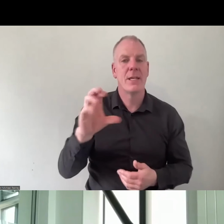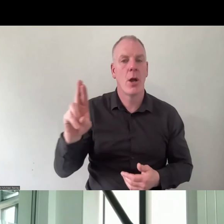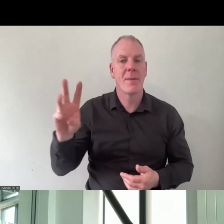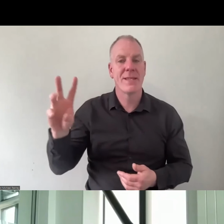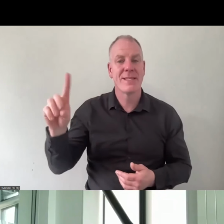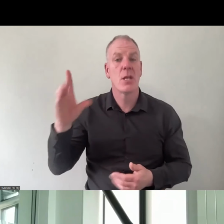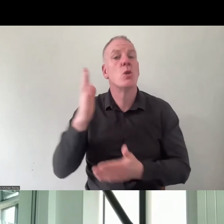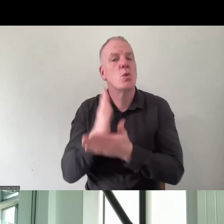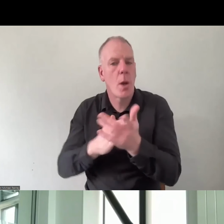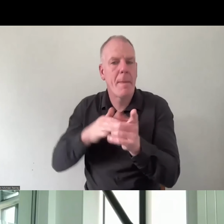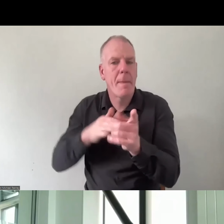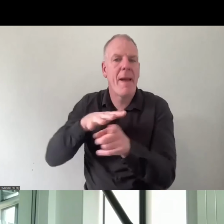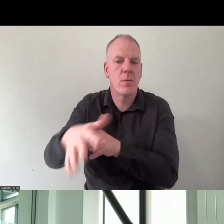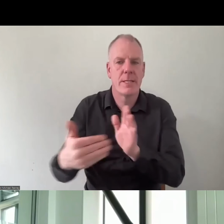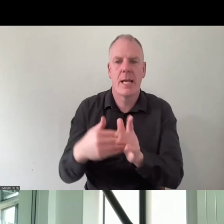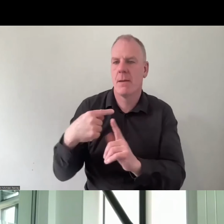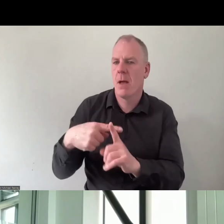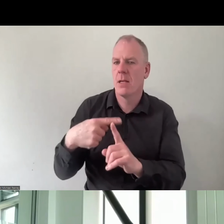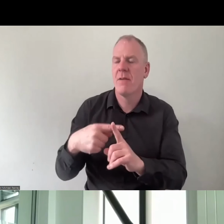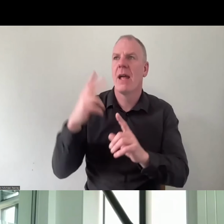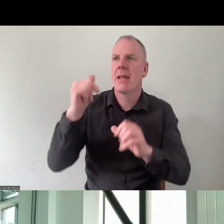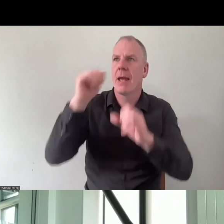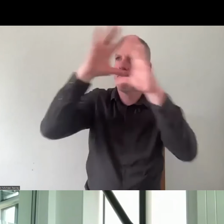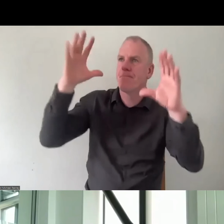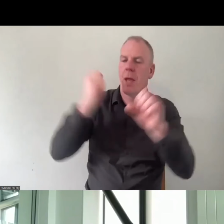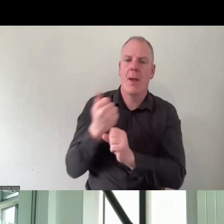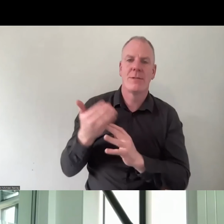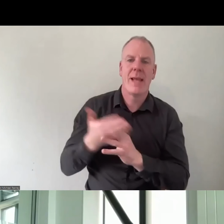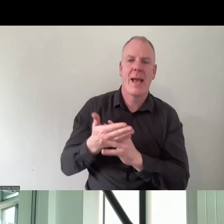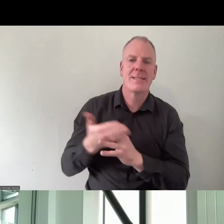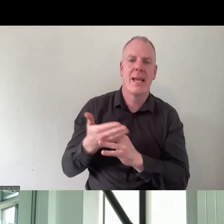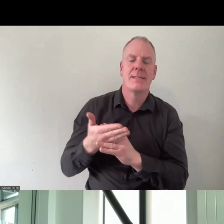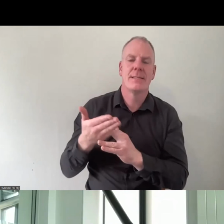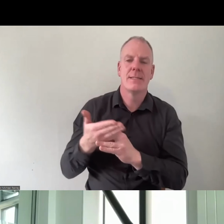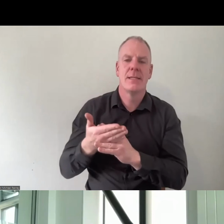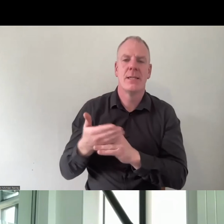and it also conceptualises accessibility in the relevant manner